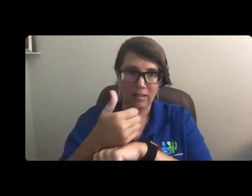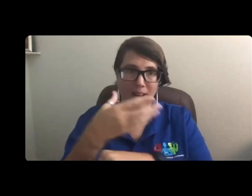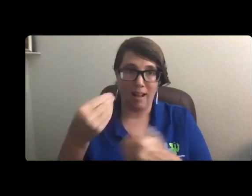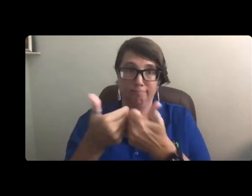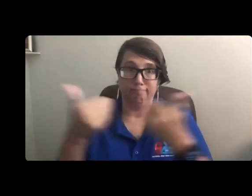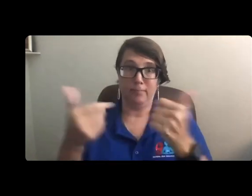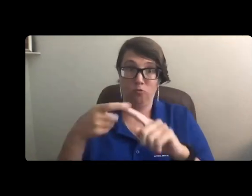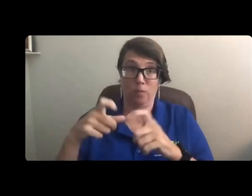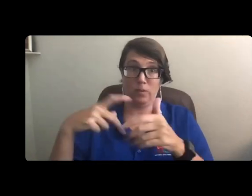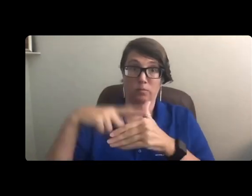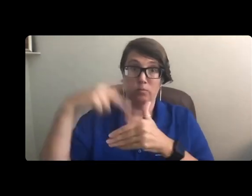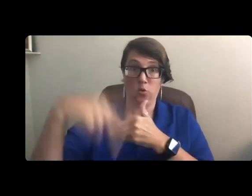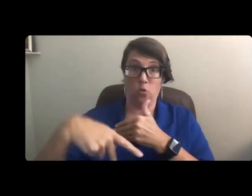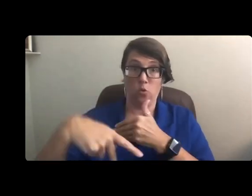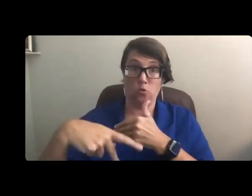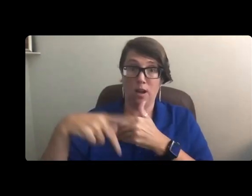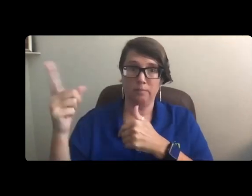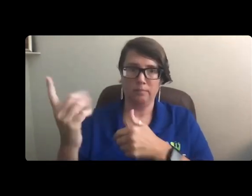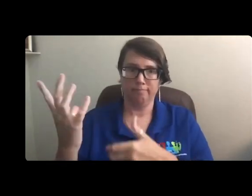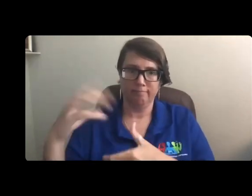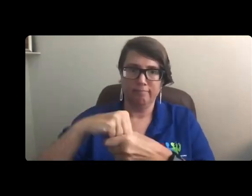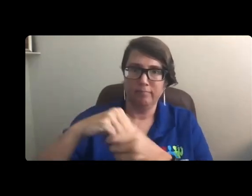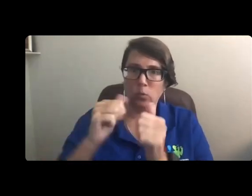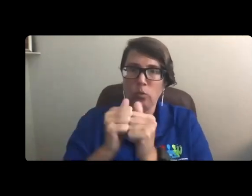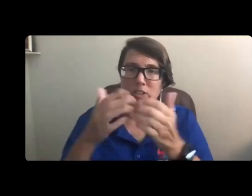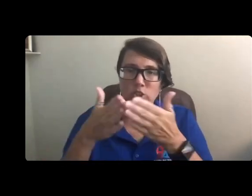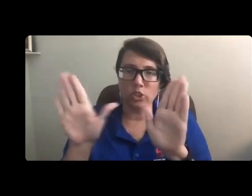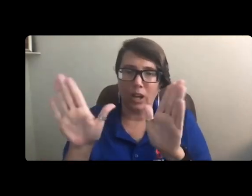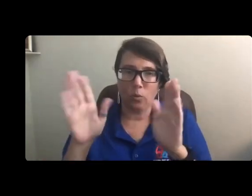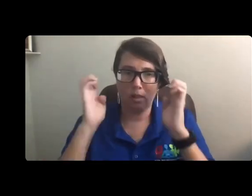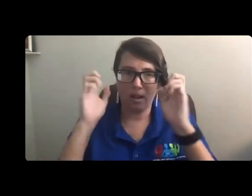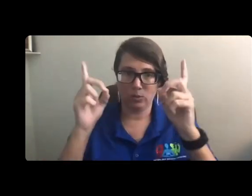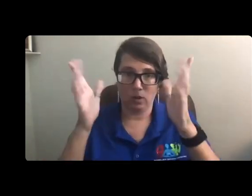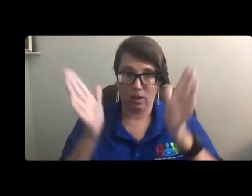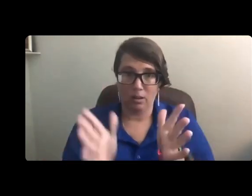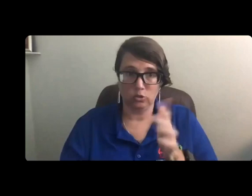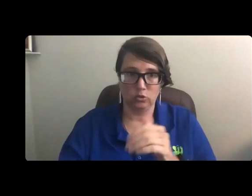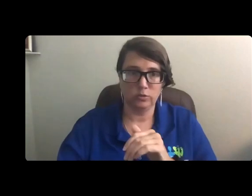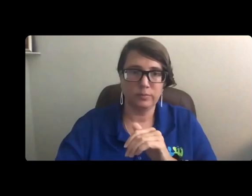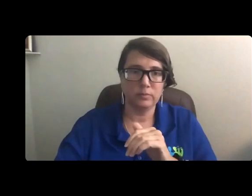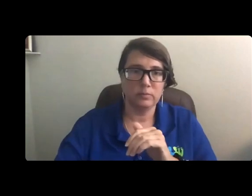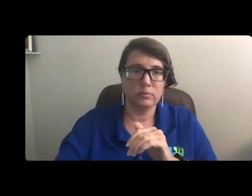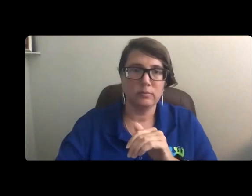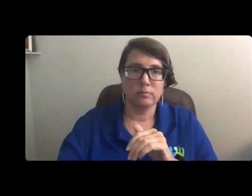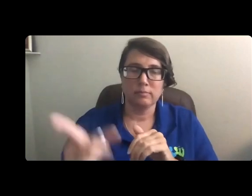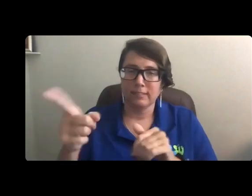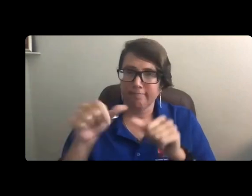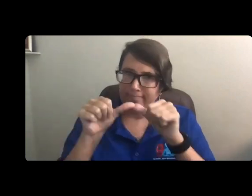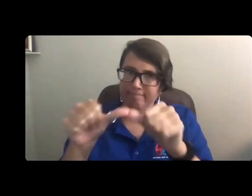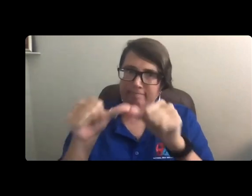setting. Part of our program is inclusion with a general educator.